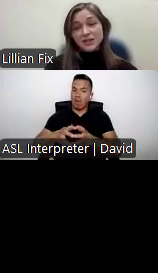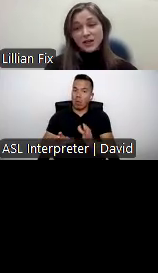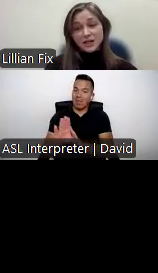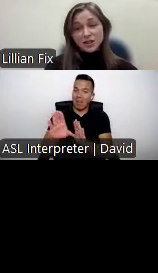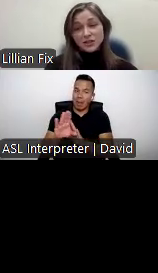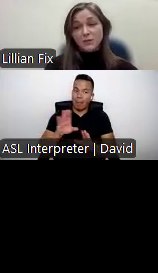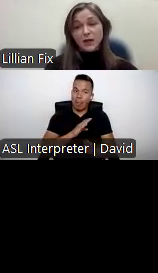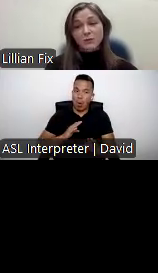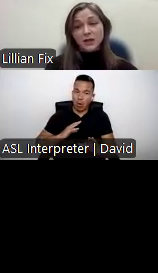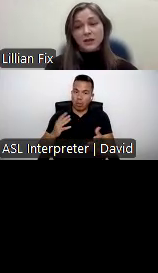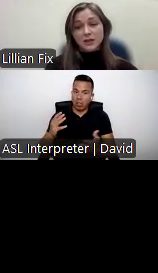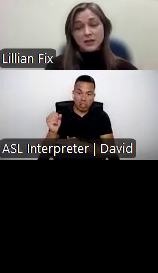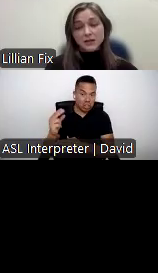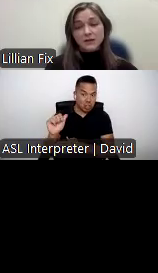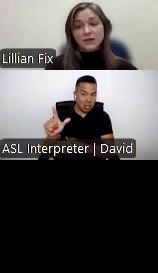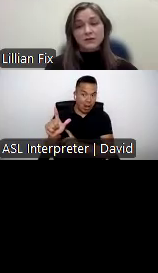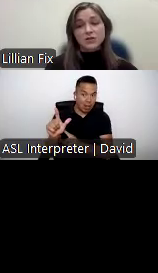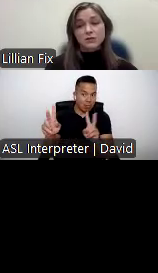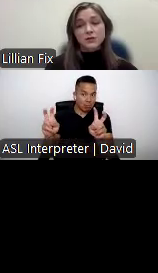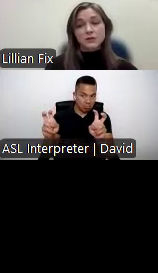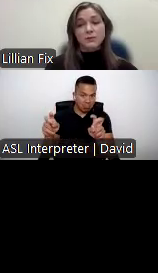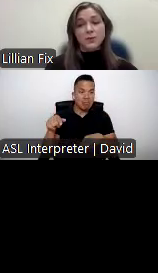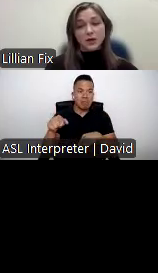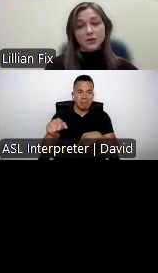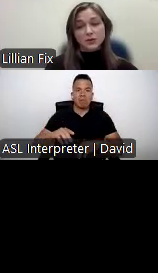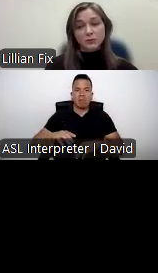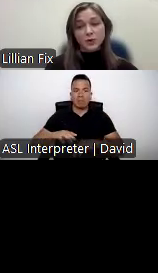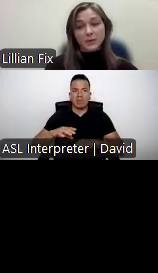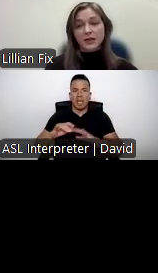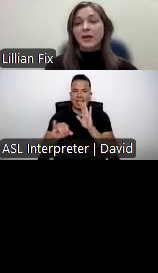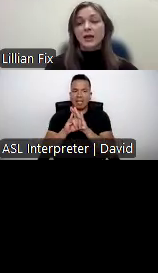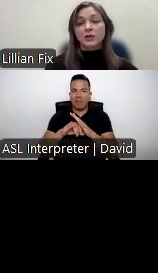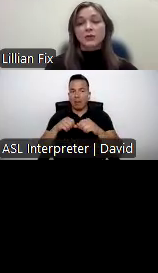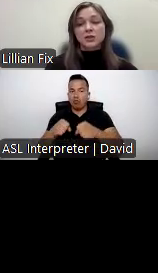"Identify strategies for better meeting the needs of individuals with barriers to employment,